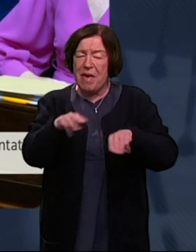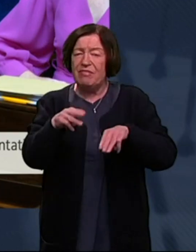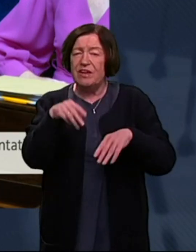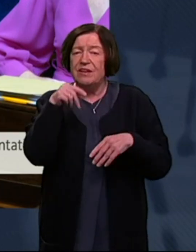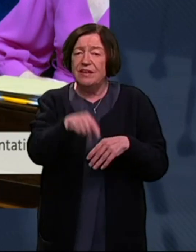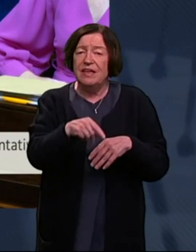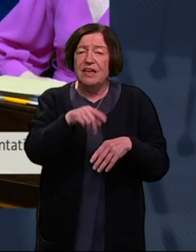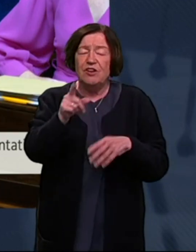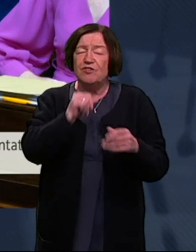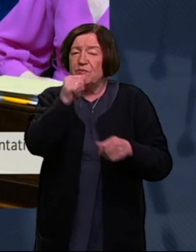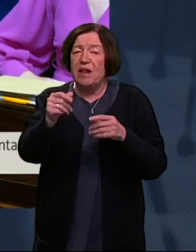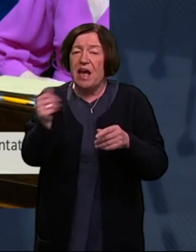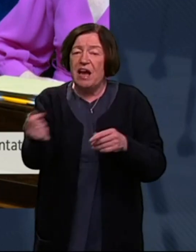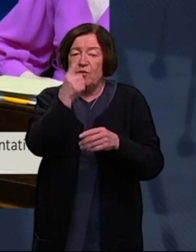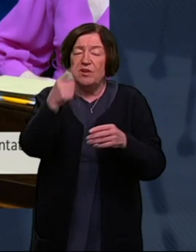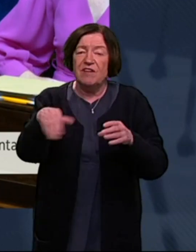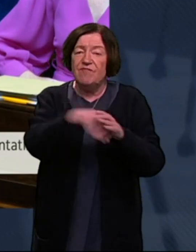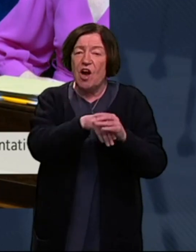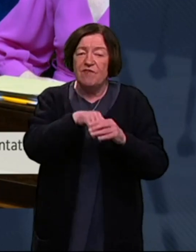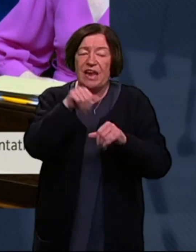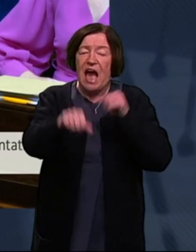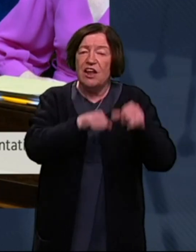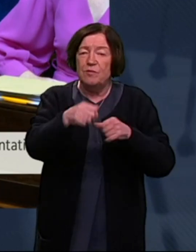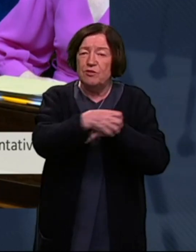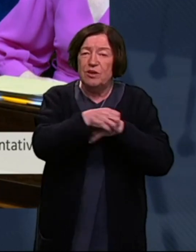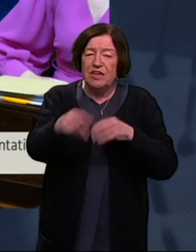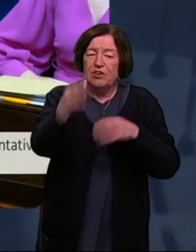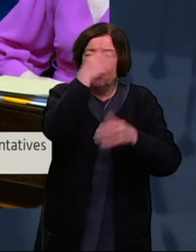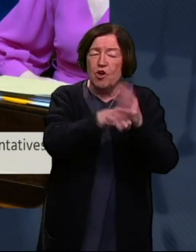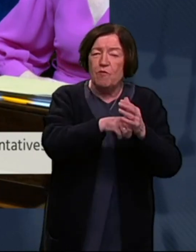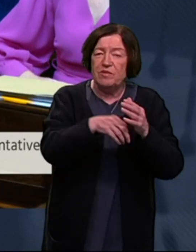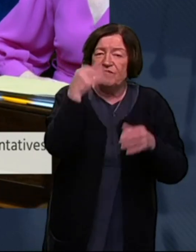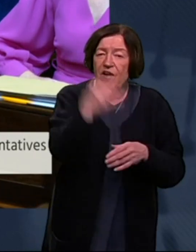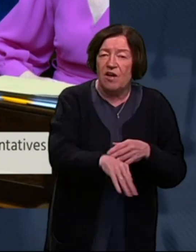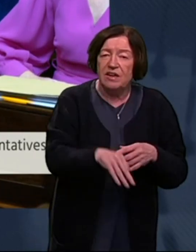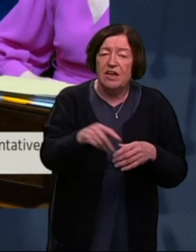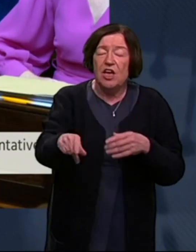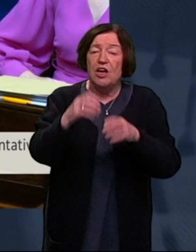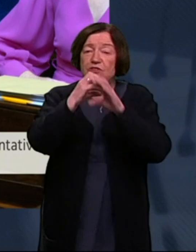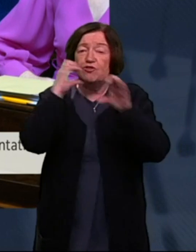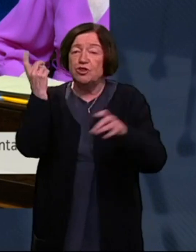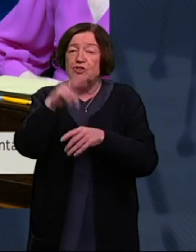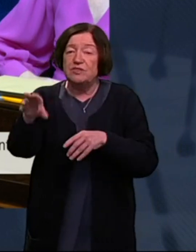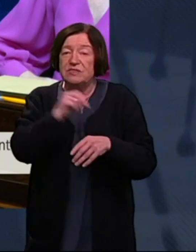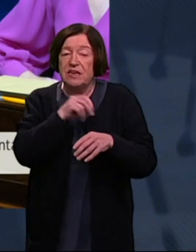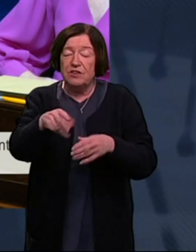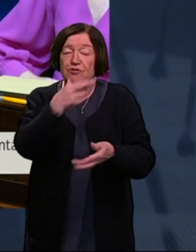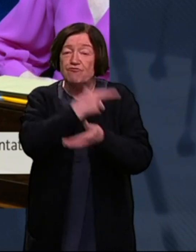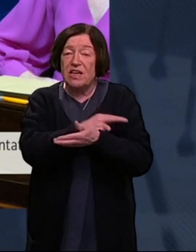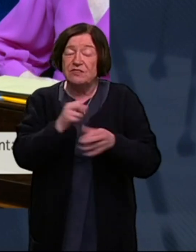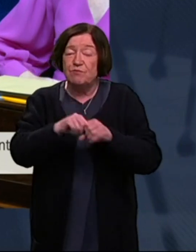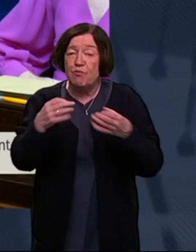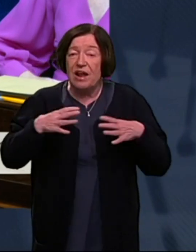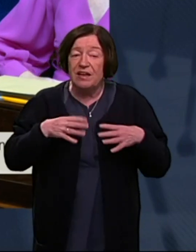It does not matter if someone engages in animal cruelty - it is the Government's fault. It does not matter if a trucker does not take rest breaks - it is the Government's fault.